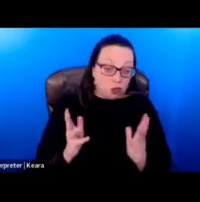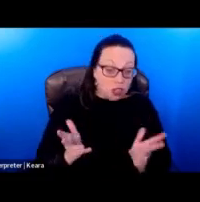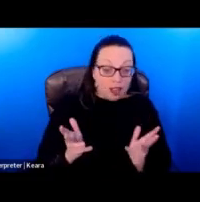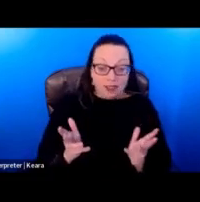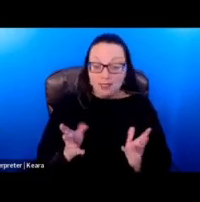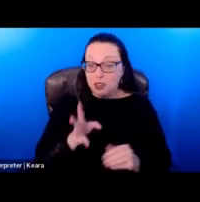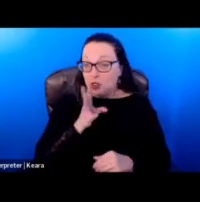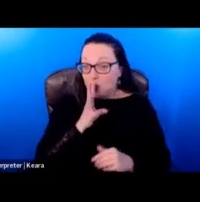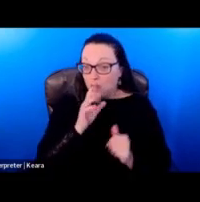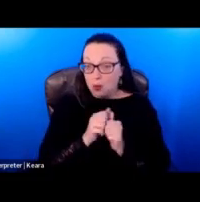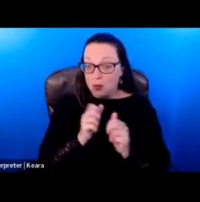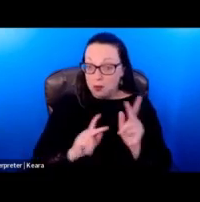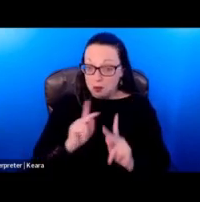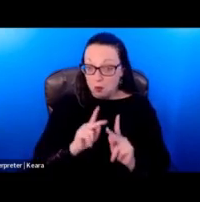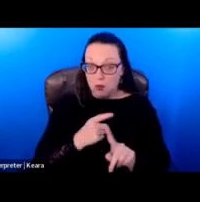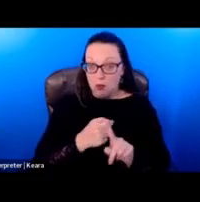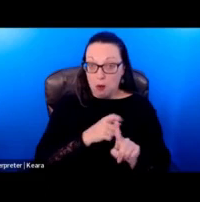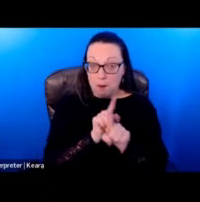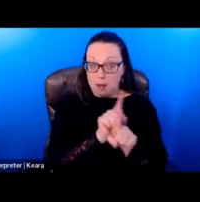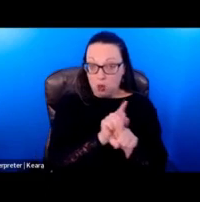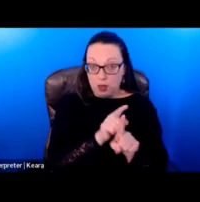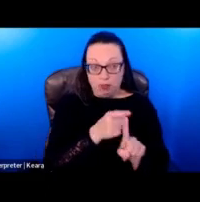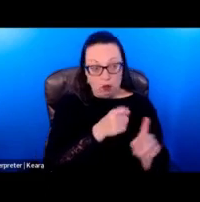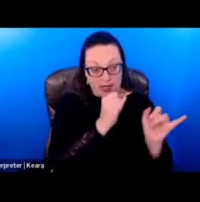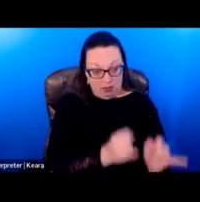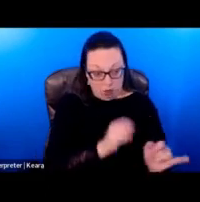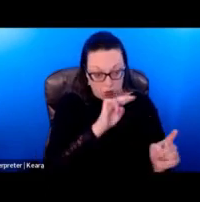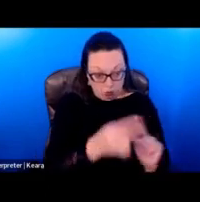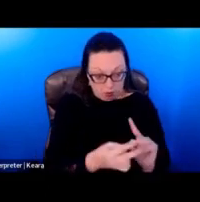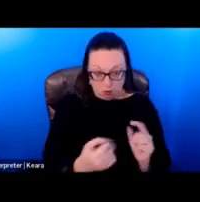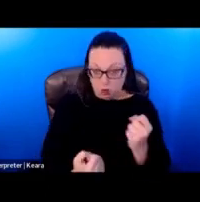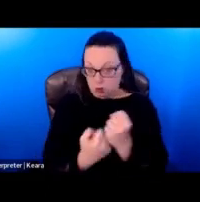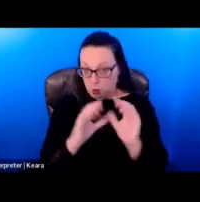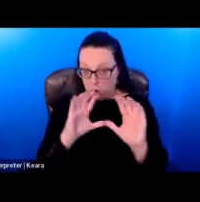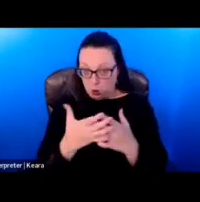mentoring from an individual standpoint from a support group standpoint from a creating an organization like brain injury